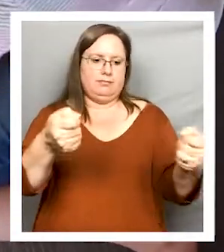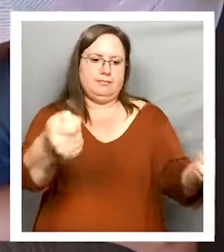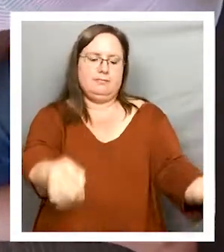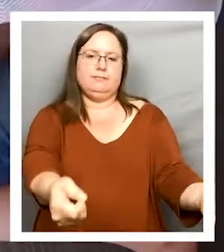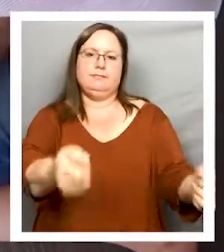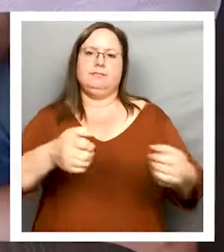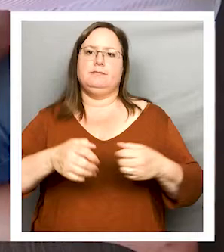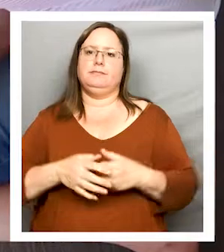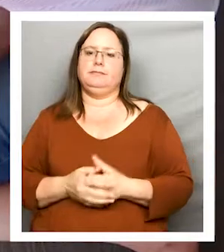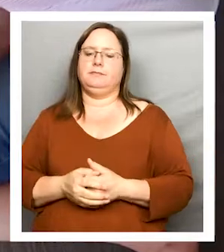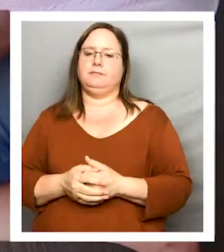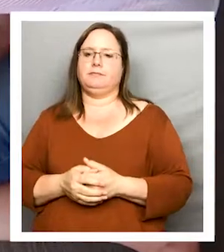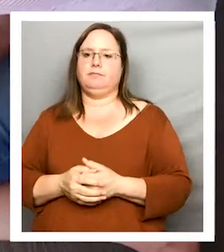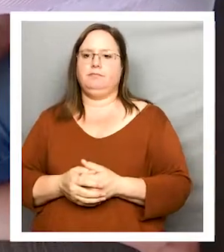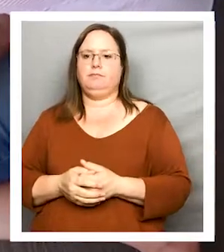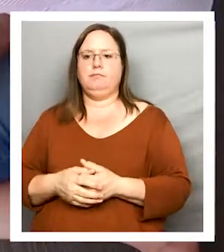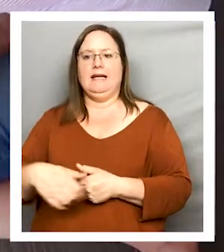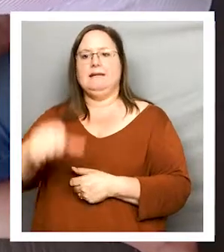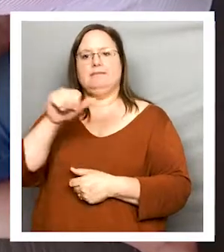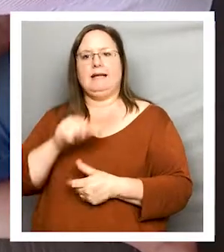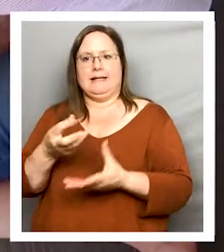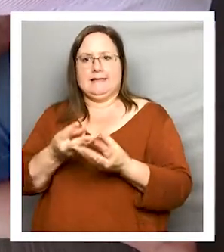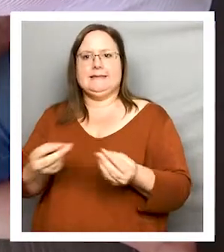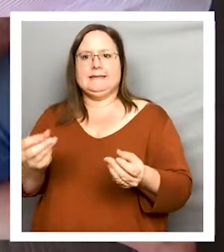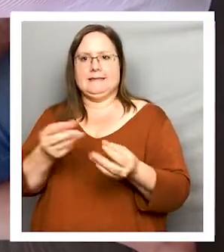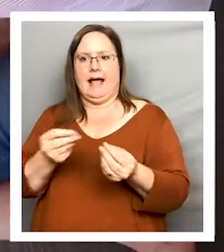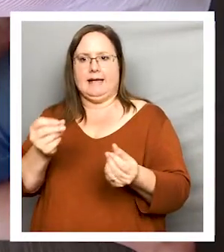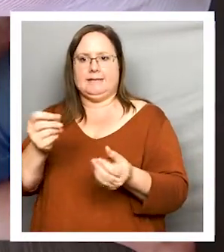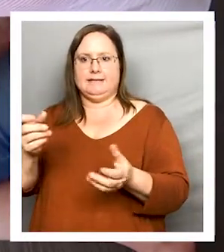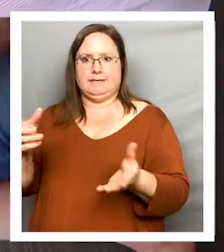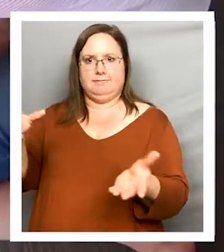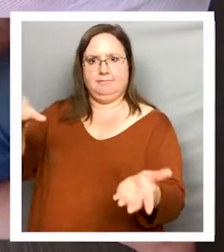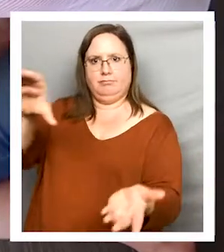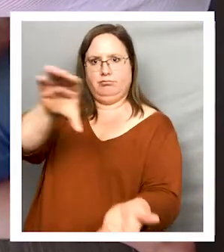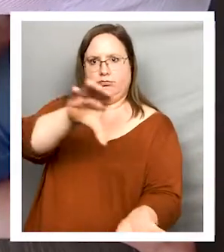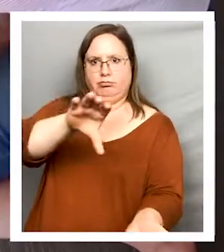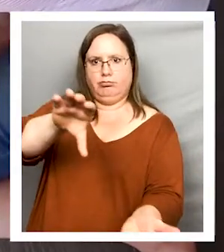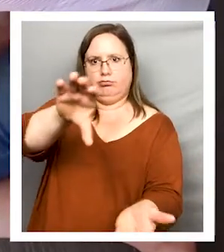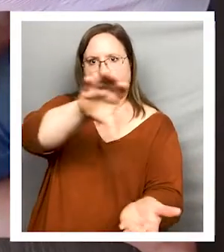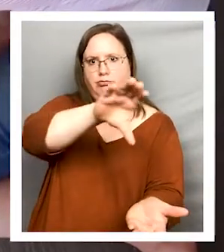of sand and pour it in your circular tray